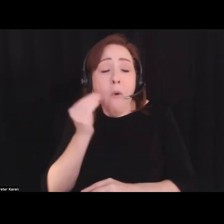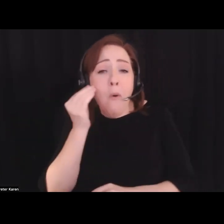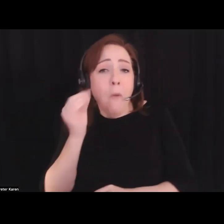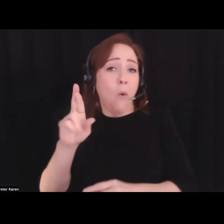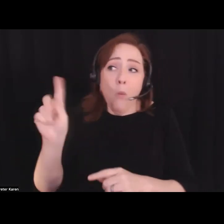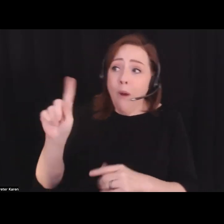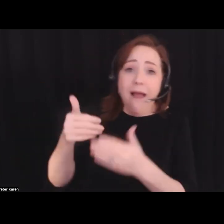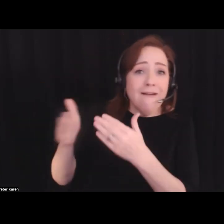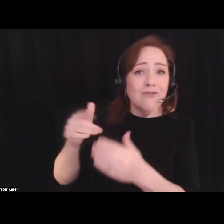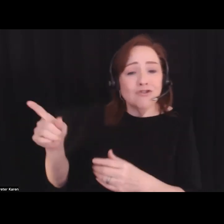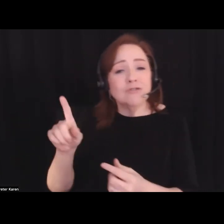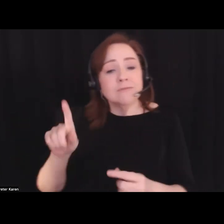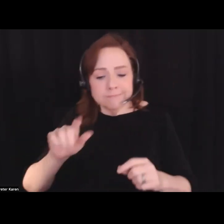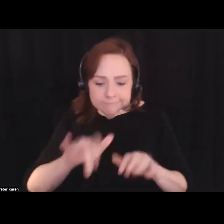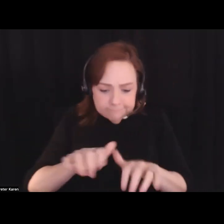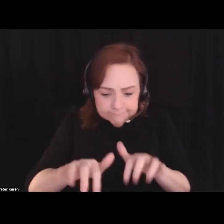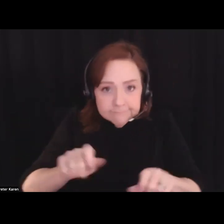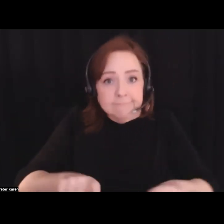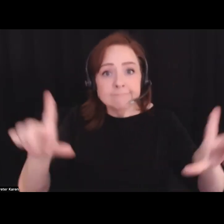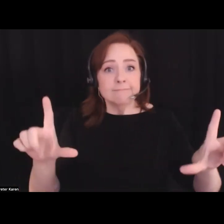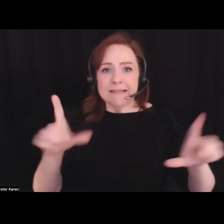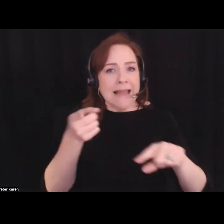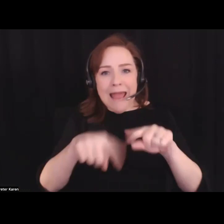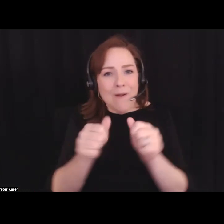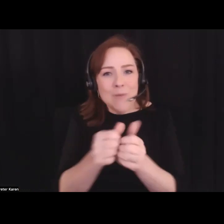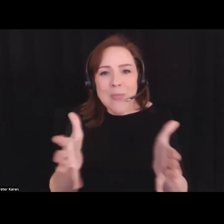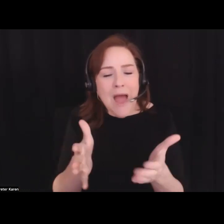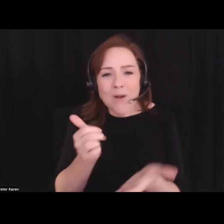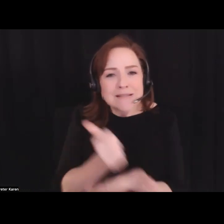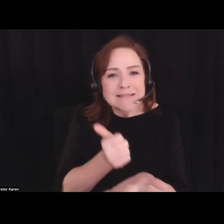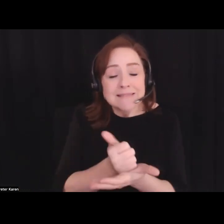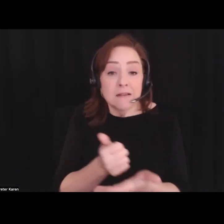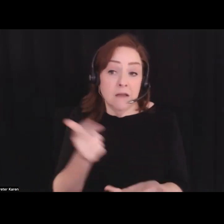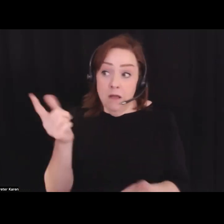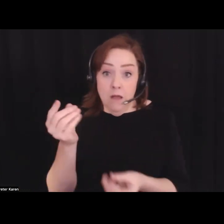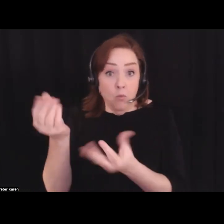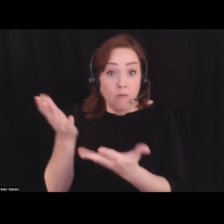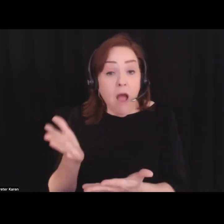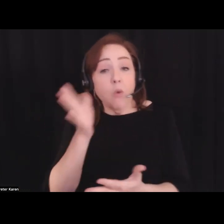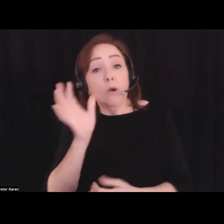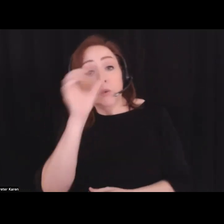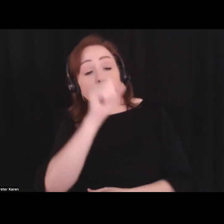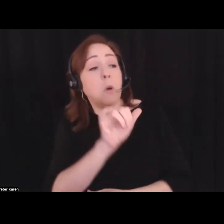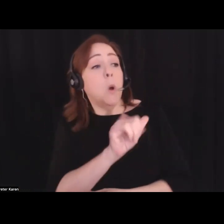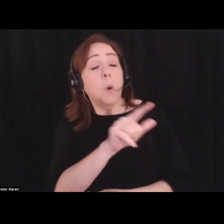so the the provider would have just assumed that it was a Missed appointment by the by the patient.